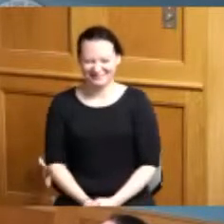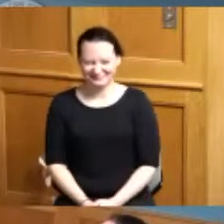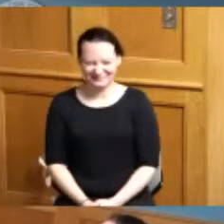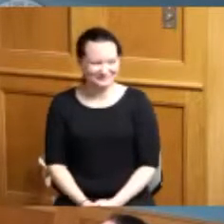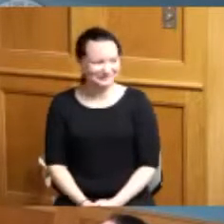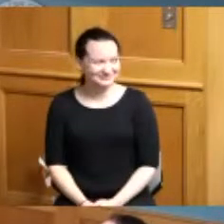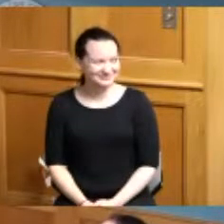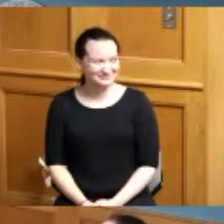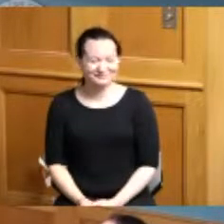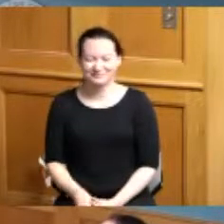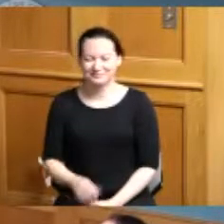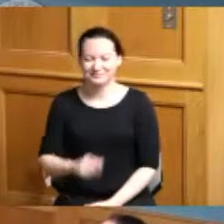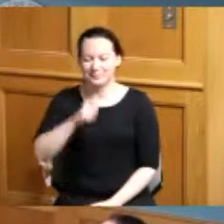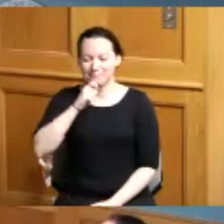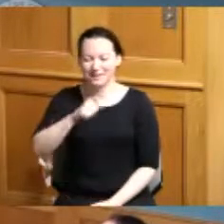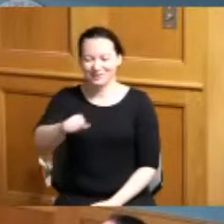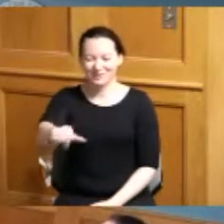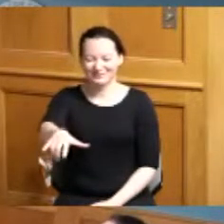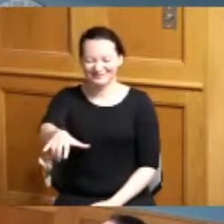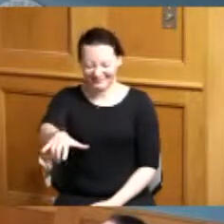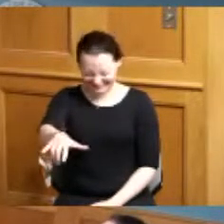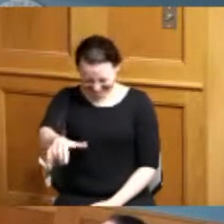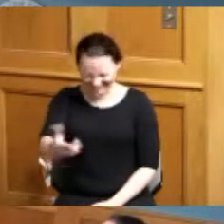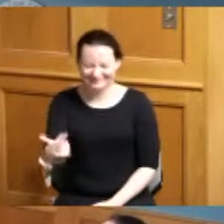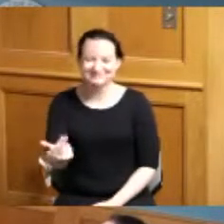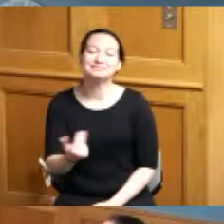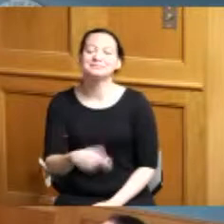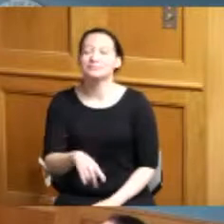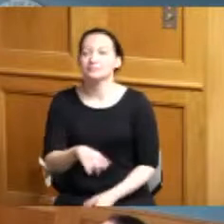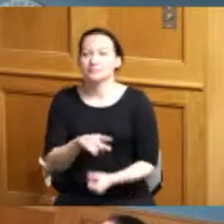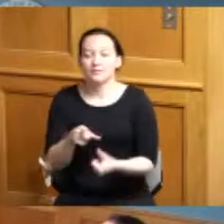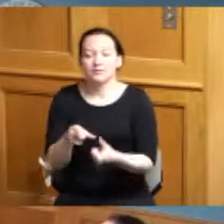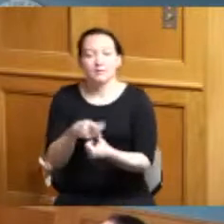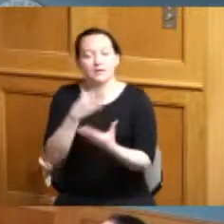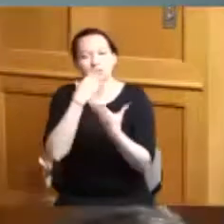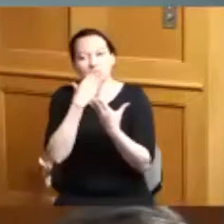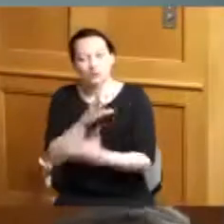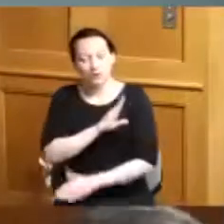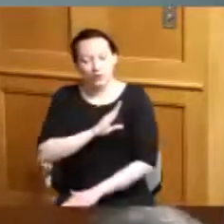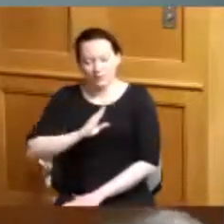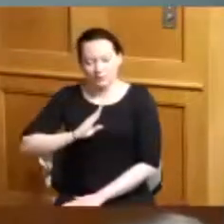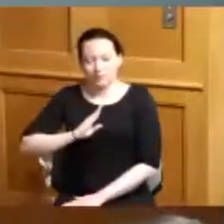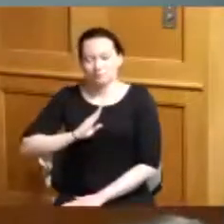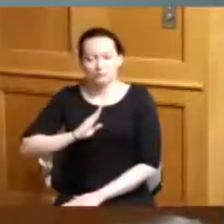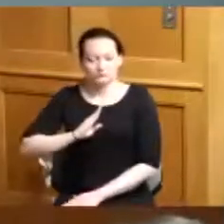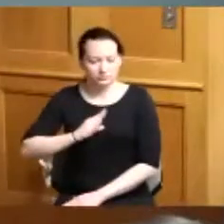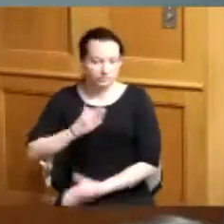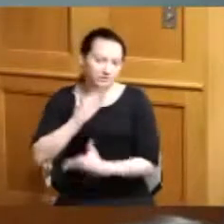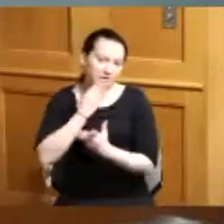mic drop well you know first of all thanks thanks to the Board very much I think all of